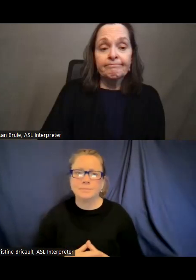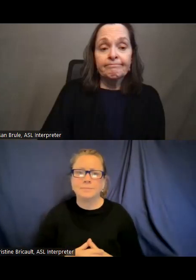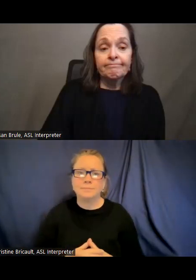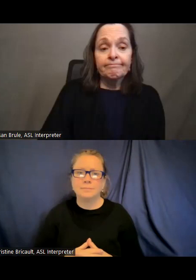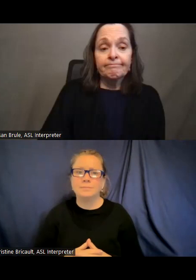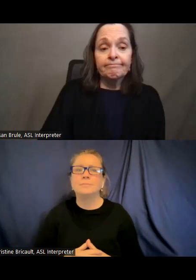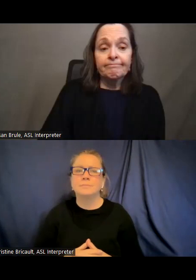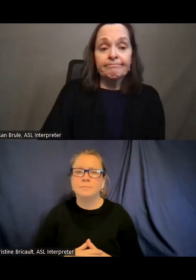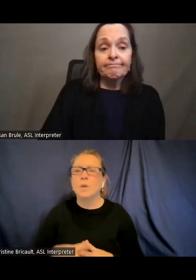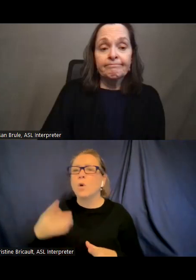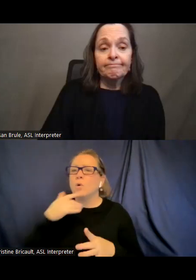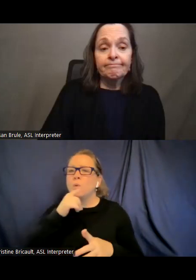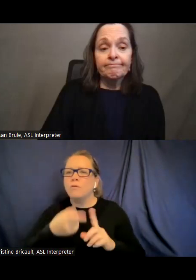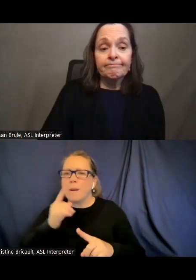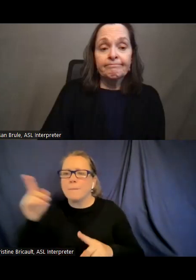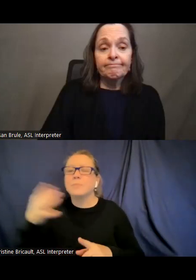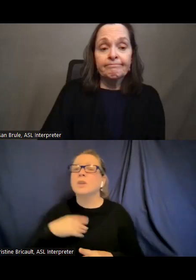It should have come on Monday from Evan George.